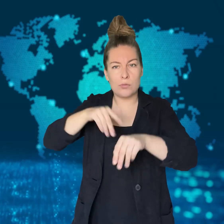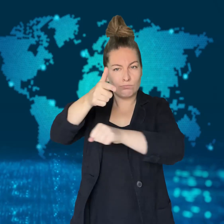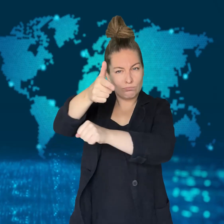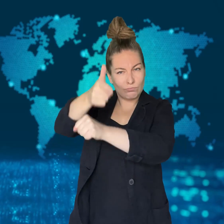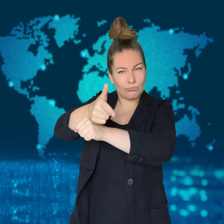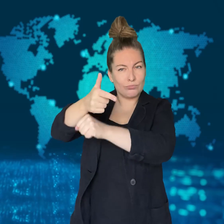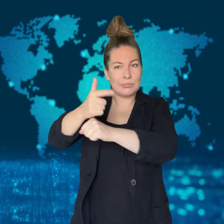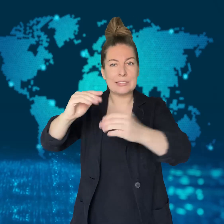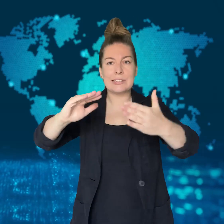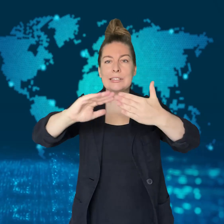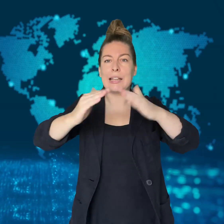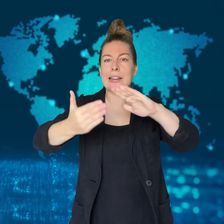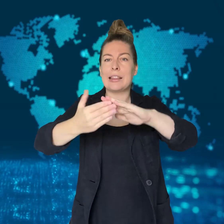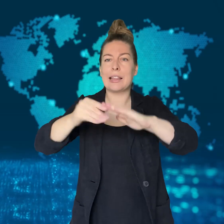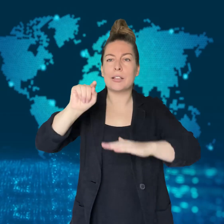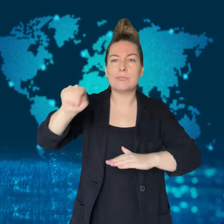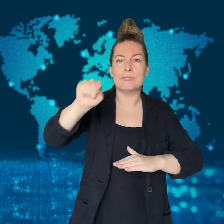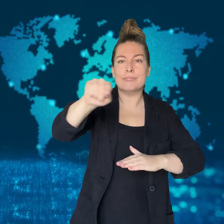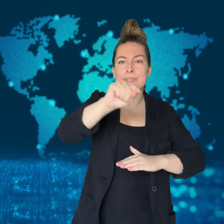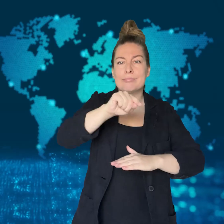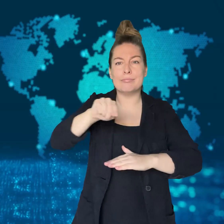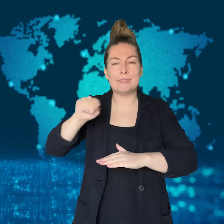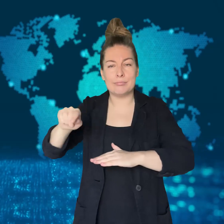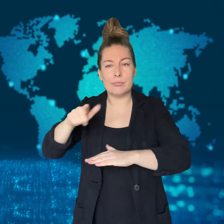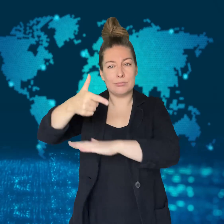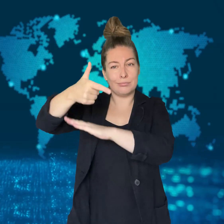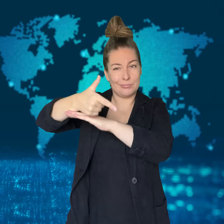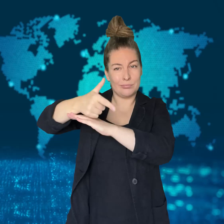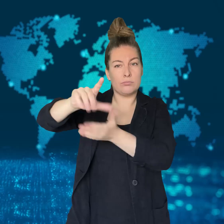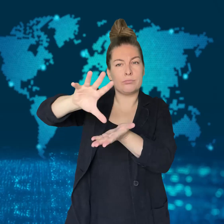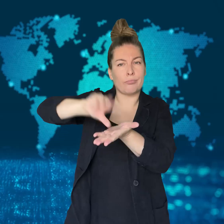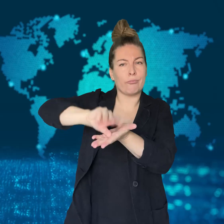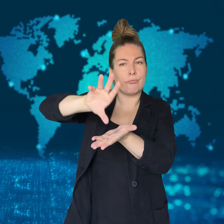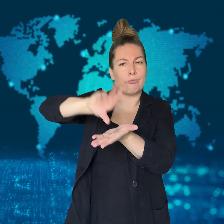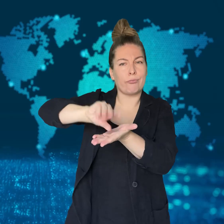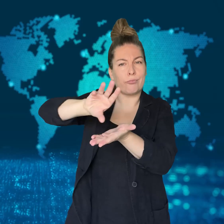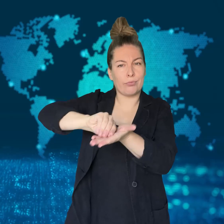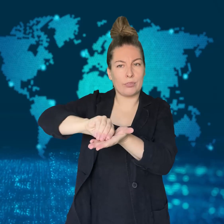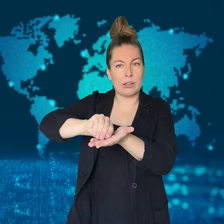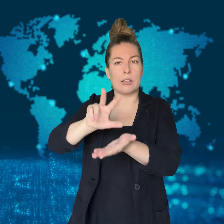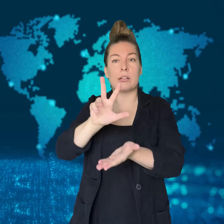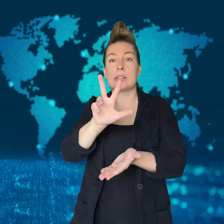and the footage will be deleted after 31 days to